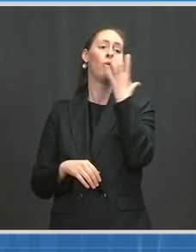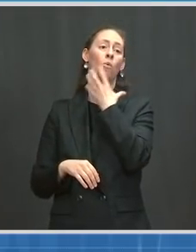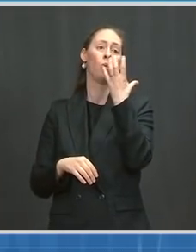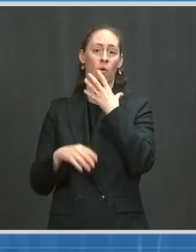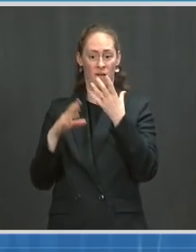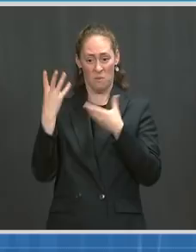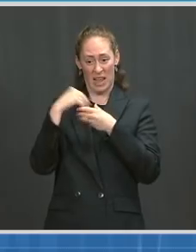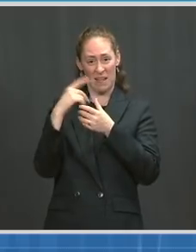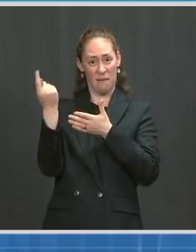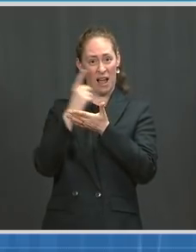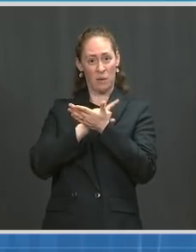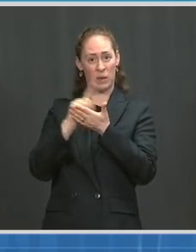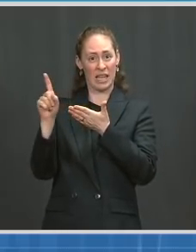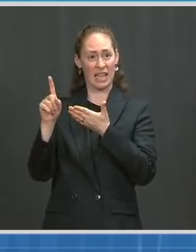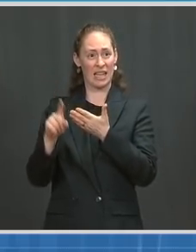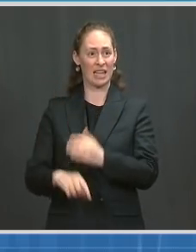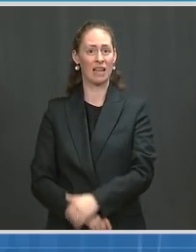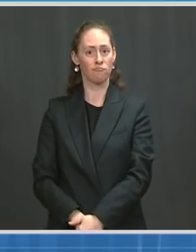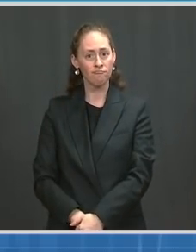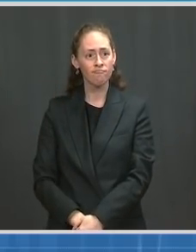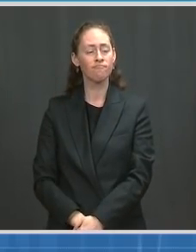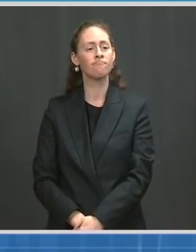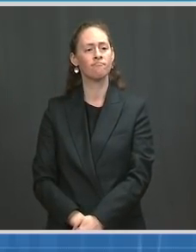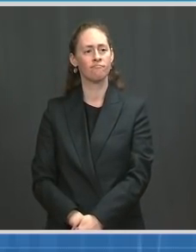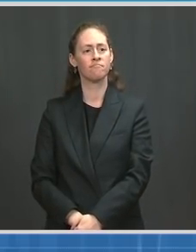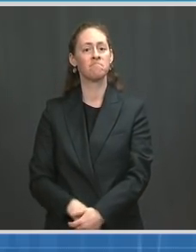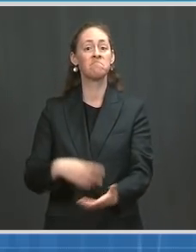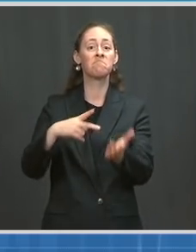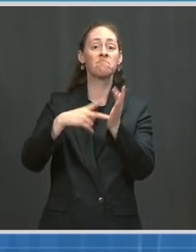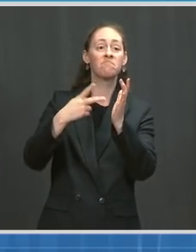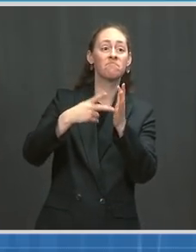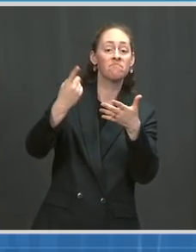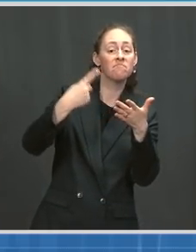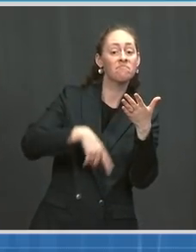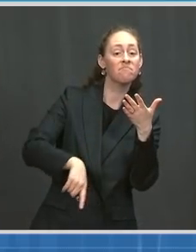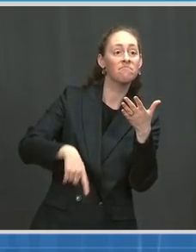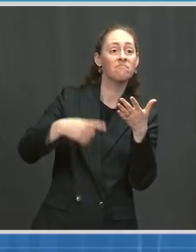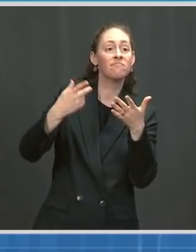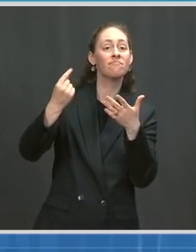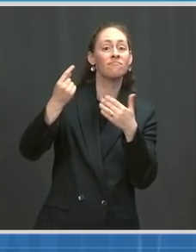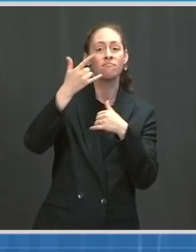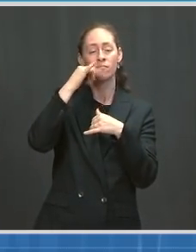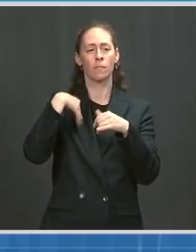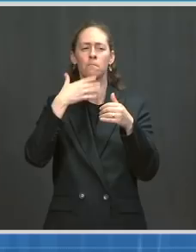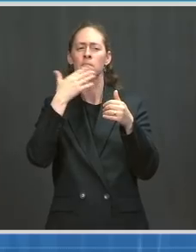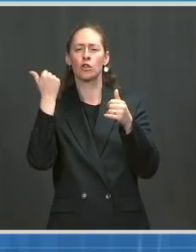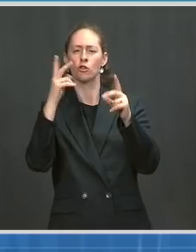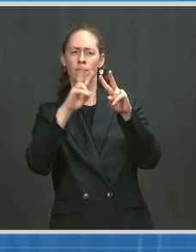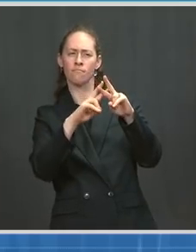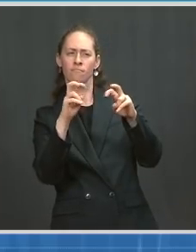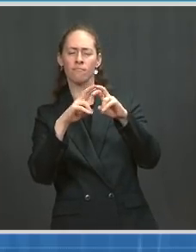Each week, we also see a release of an assessment of county-level transmission risk, taking into account rate --